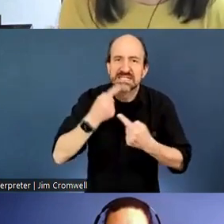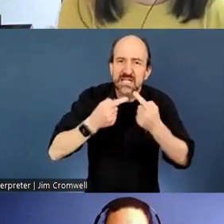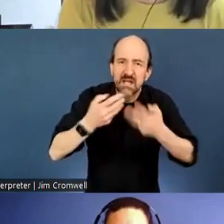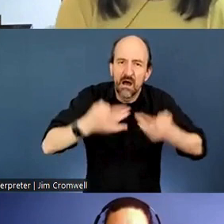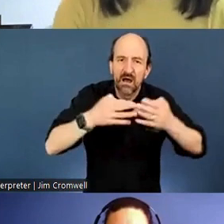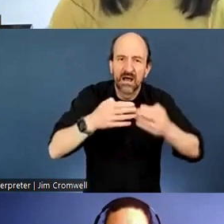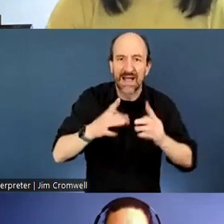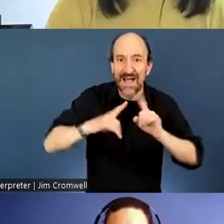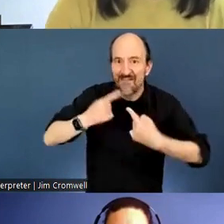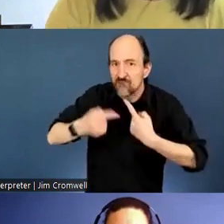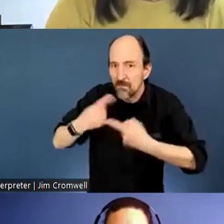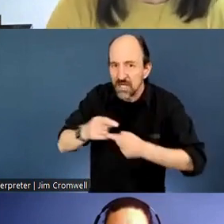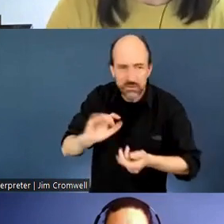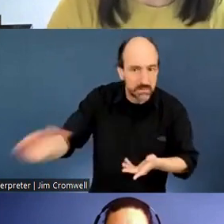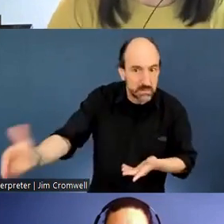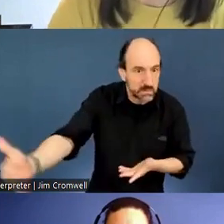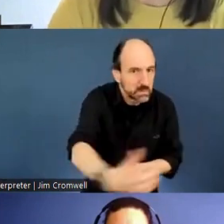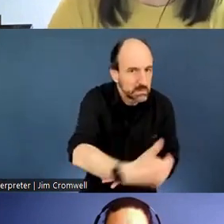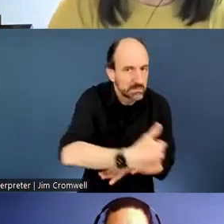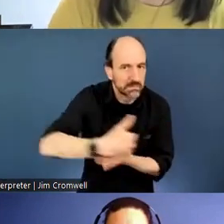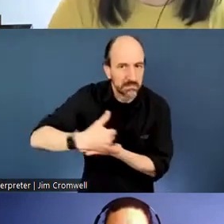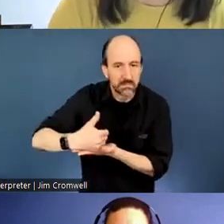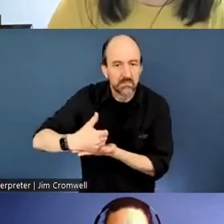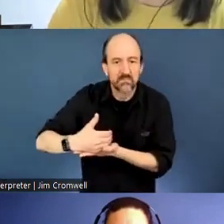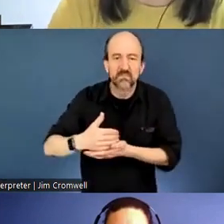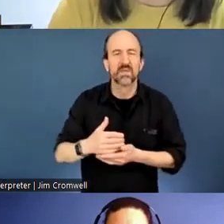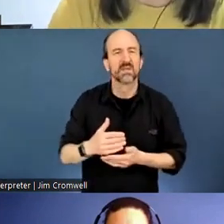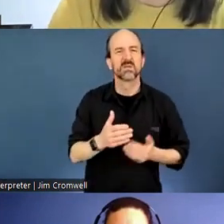need. In comparison the more traditional forms of monitoring